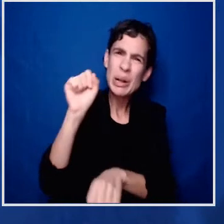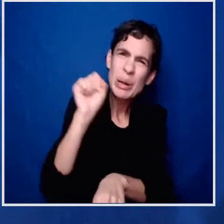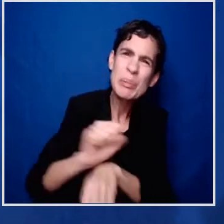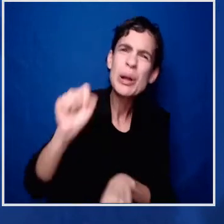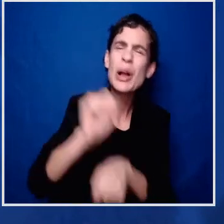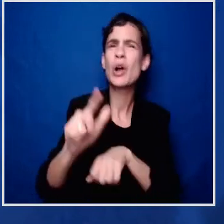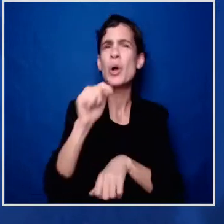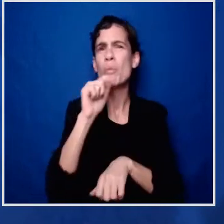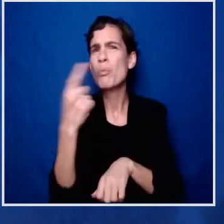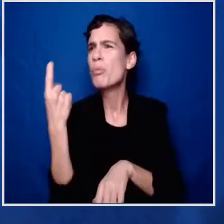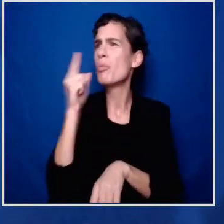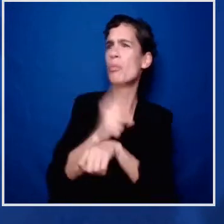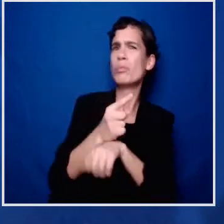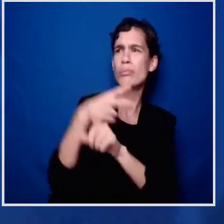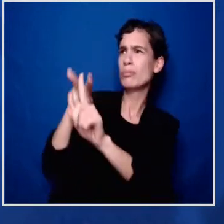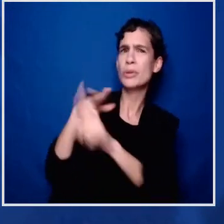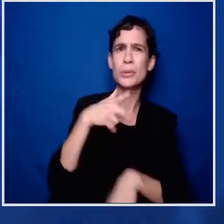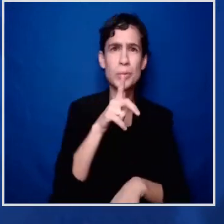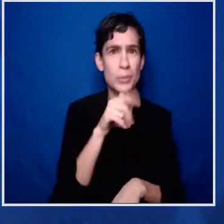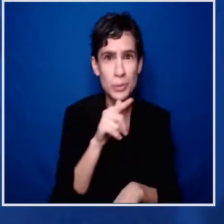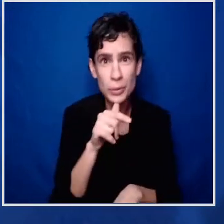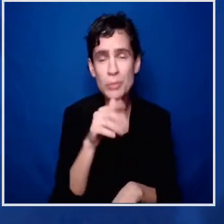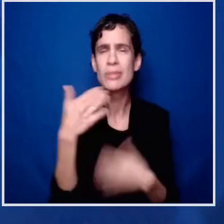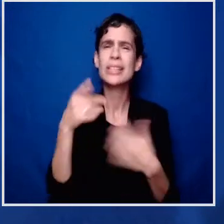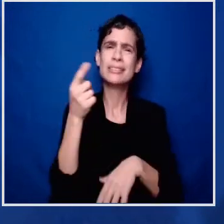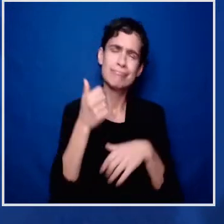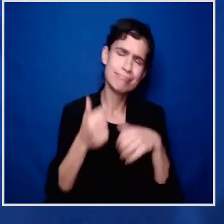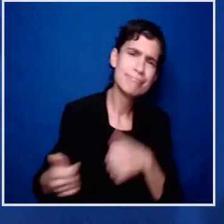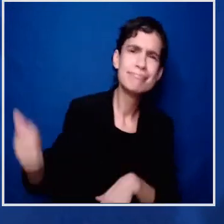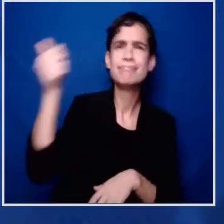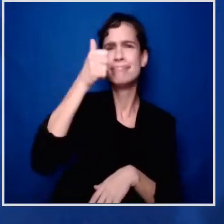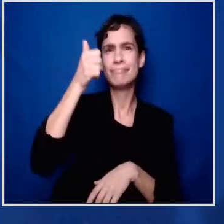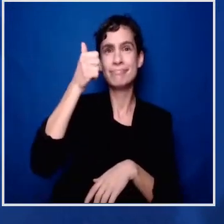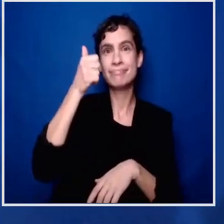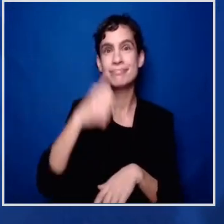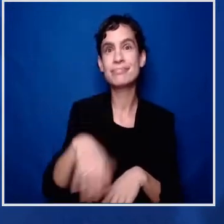KING INSPIRED THEM IN THE FUTURE, AND THE HUMANITARIAN WORK.